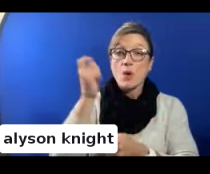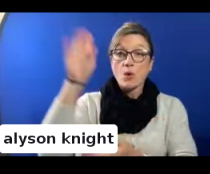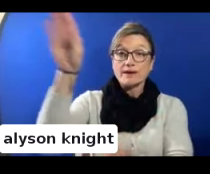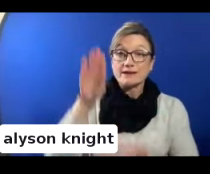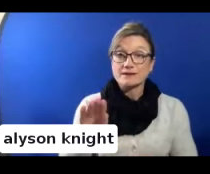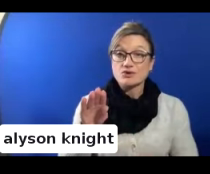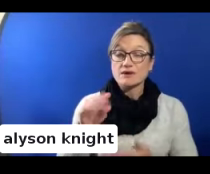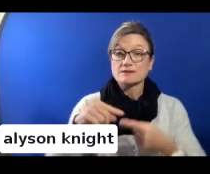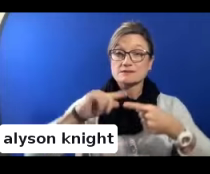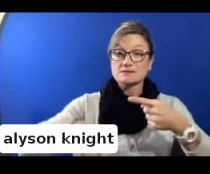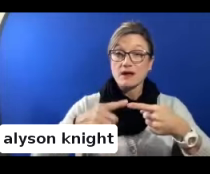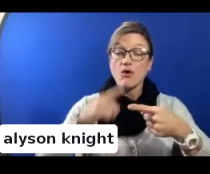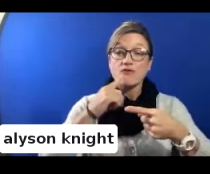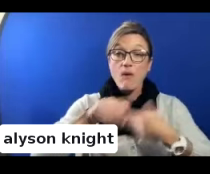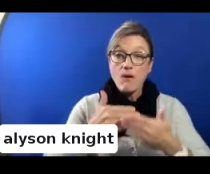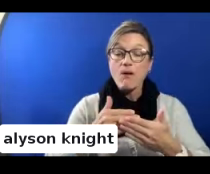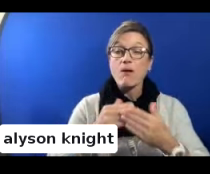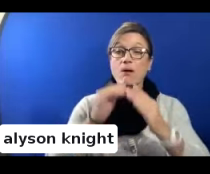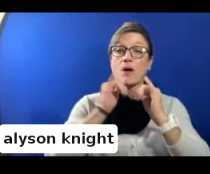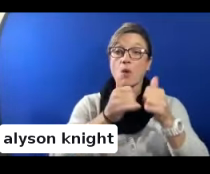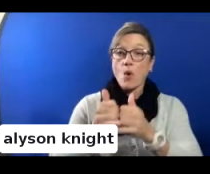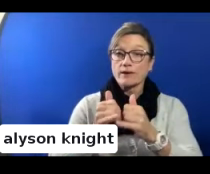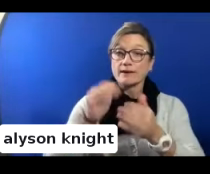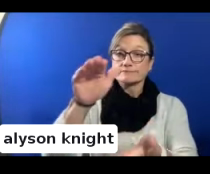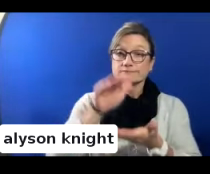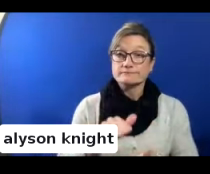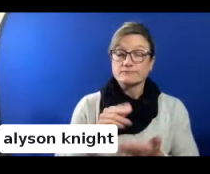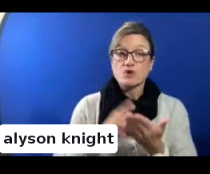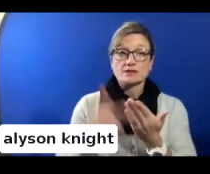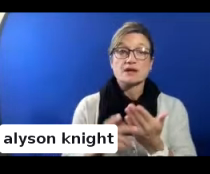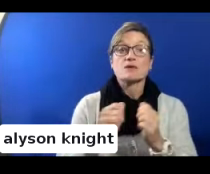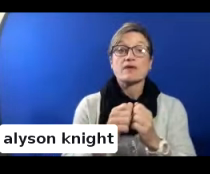For all awarded projects with a less than 24-month timeline,